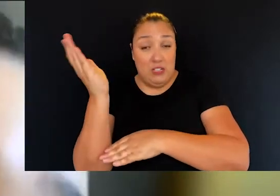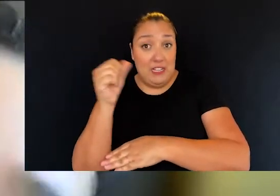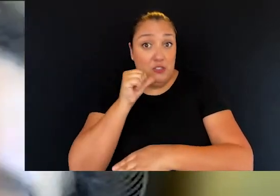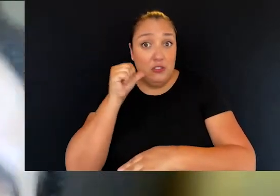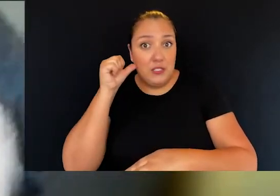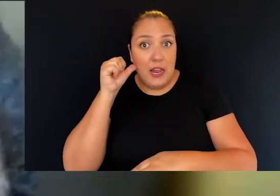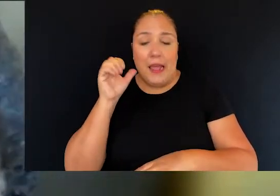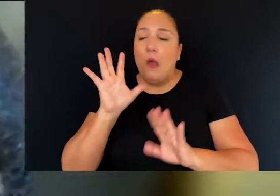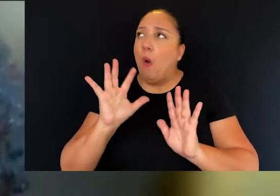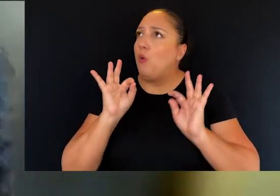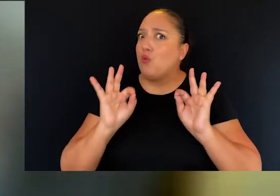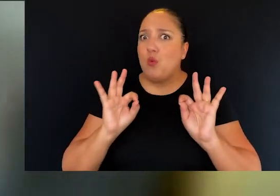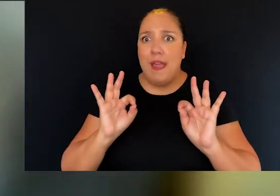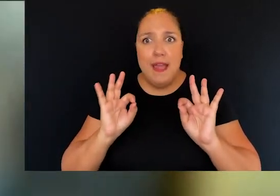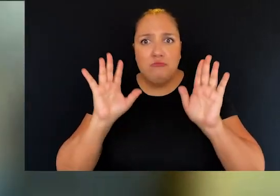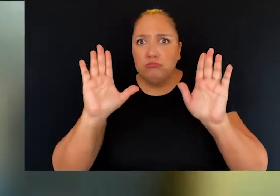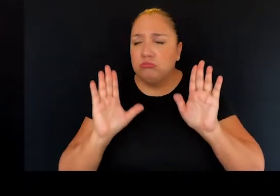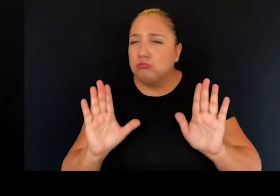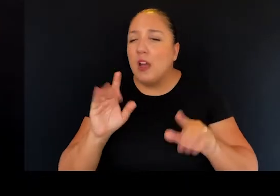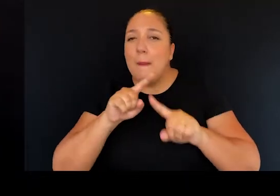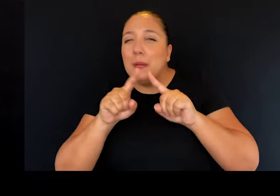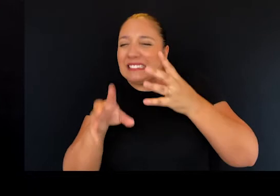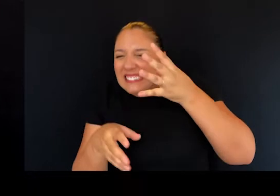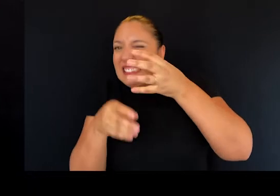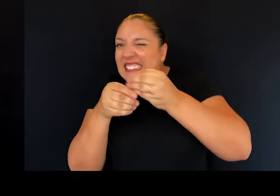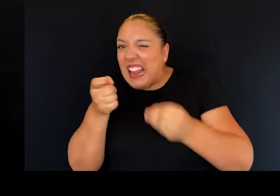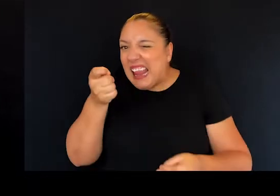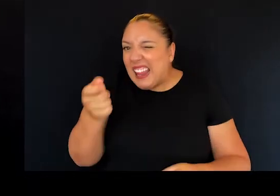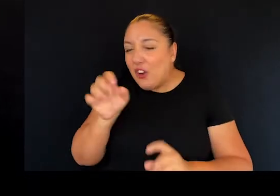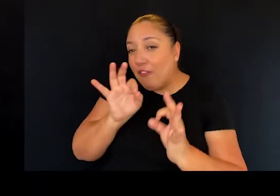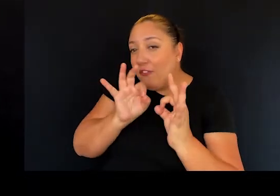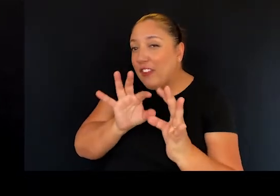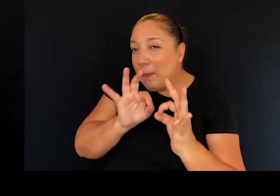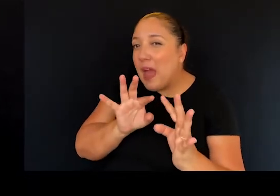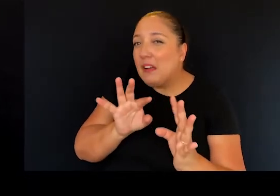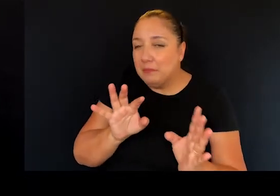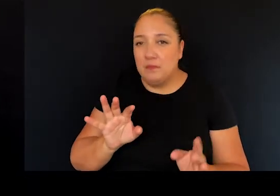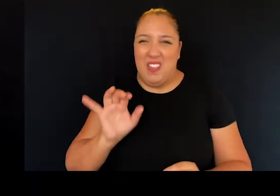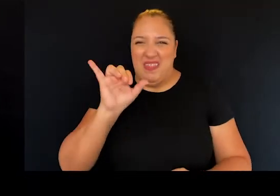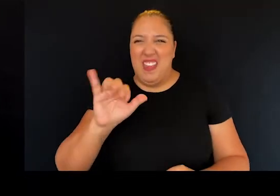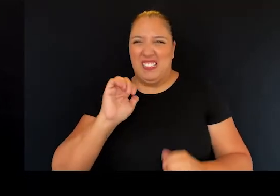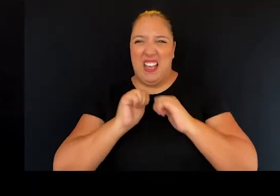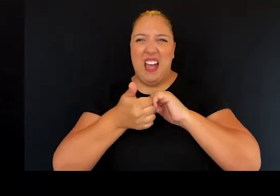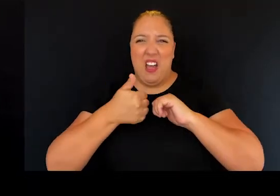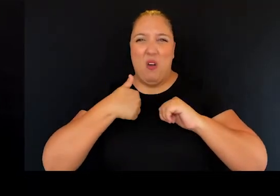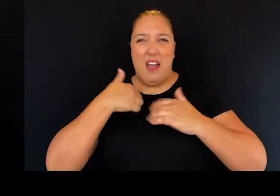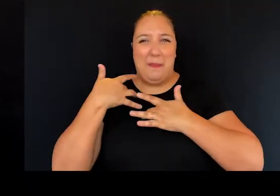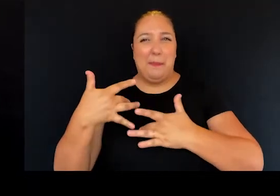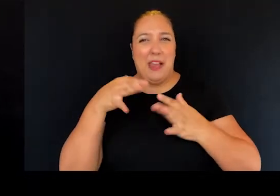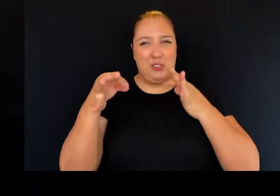That's usually how I frame it if it is at a workplace. "Framing in some feedback and let me know